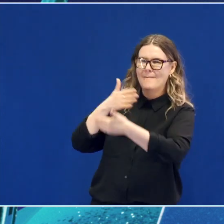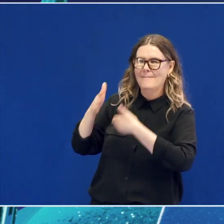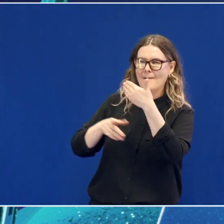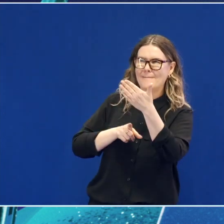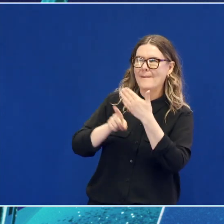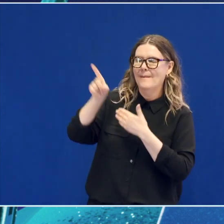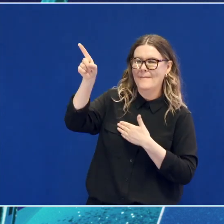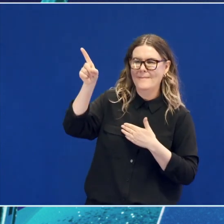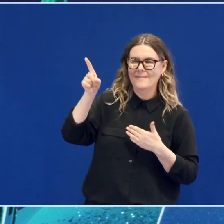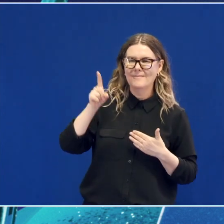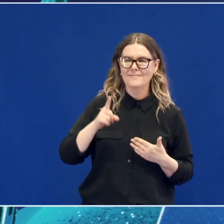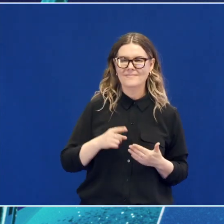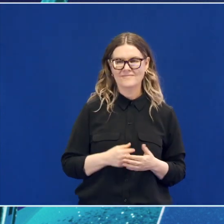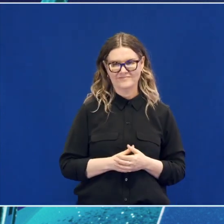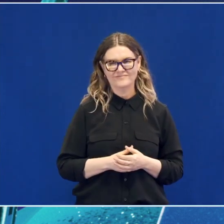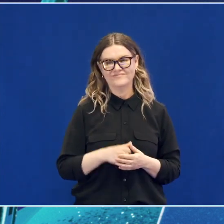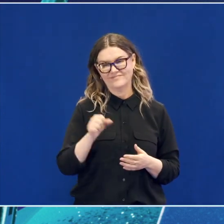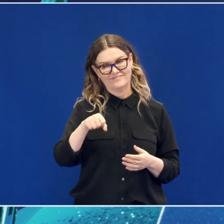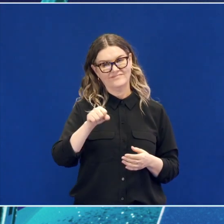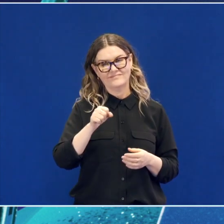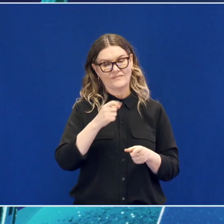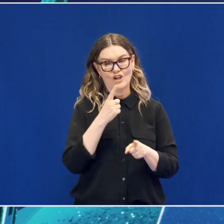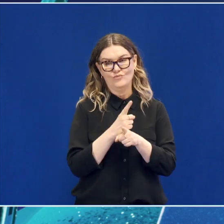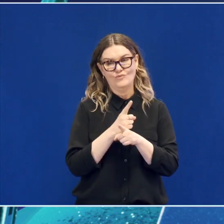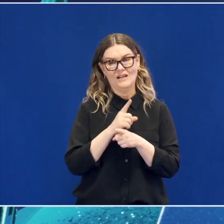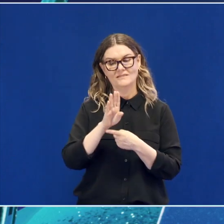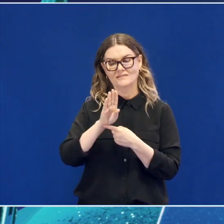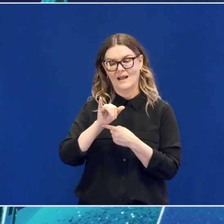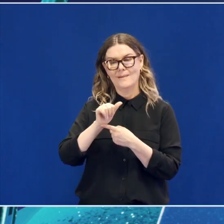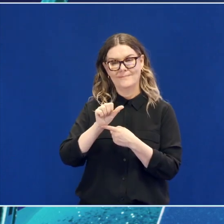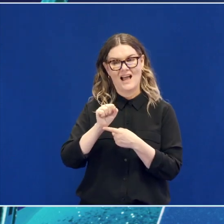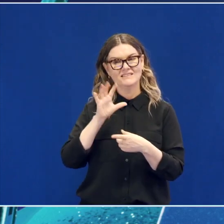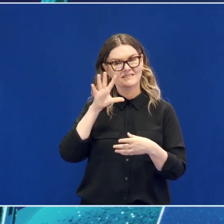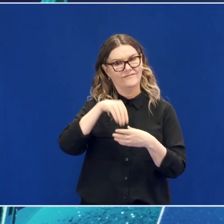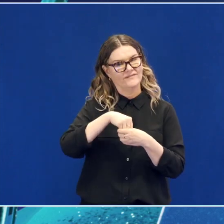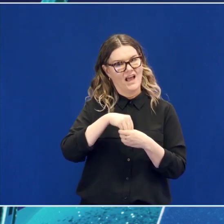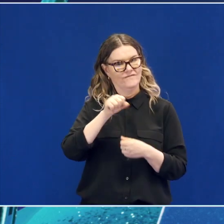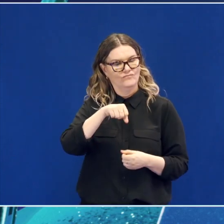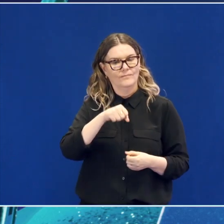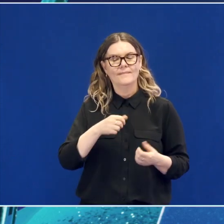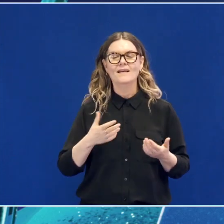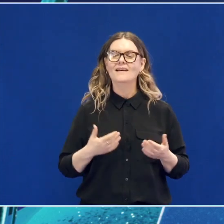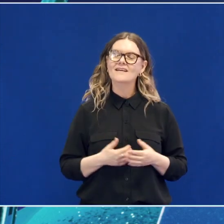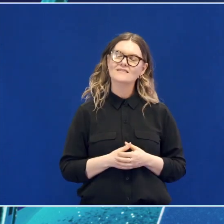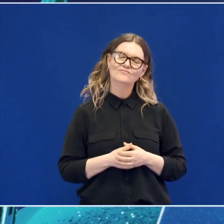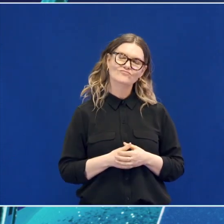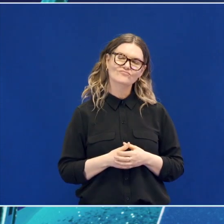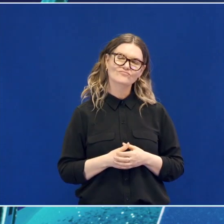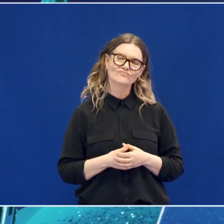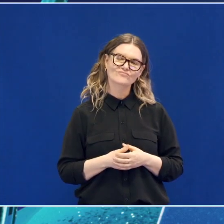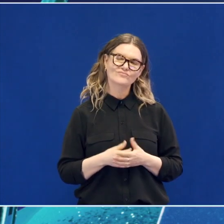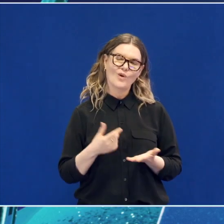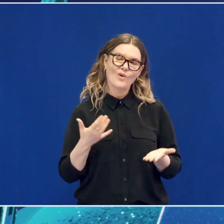but is that just defects in general are going up as we ship more code. And I think this is one of the big problems